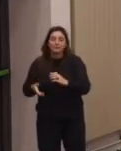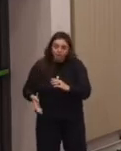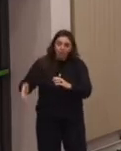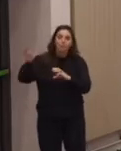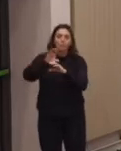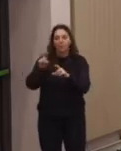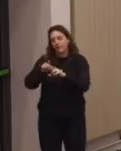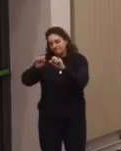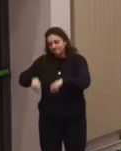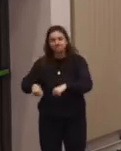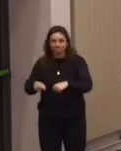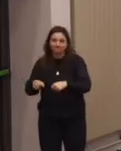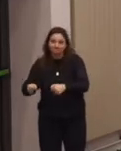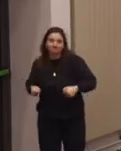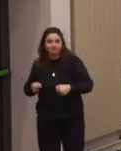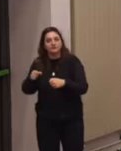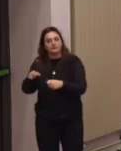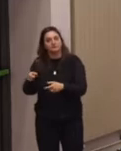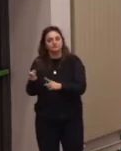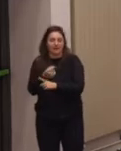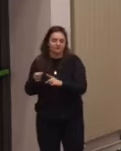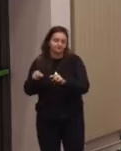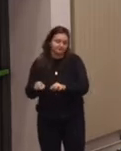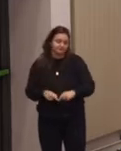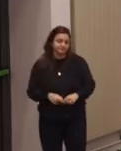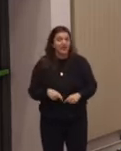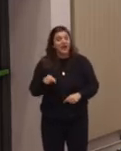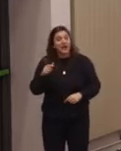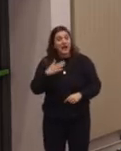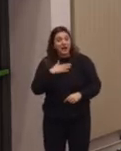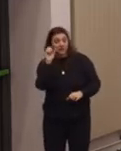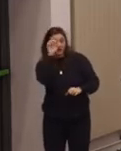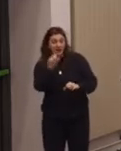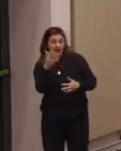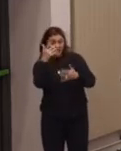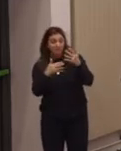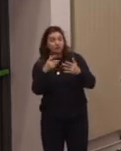girls without disabilities. Now these are global figures, so in a humanitarian